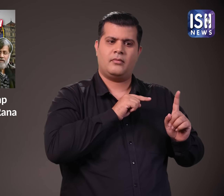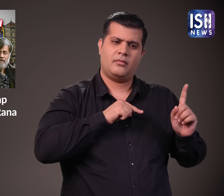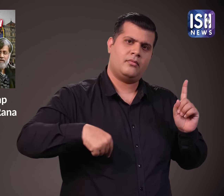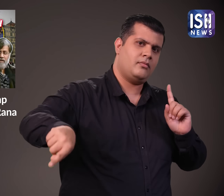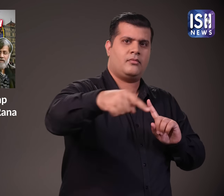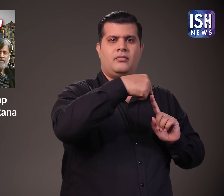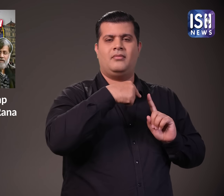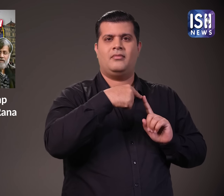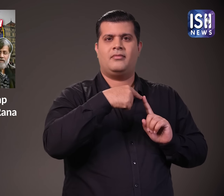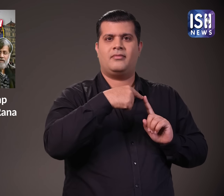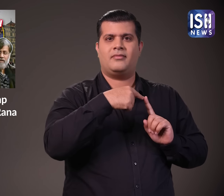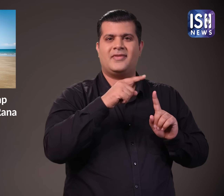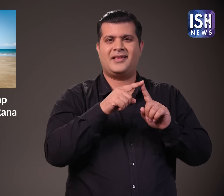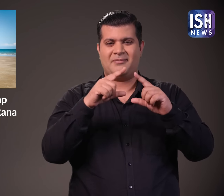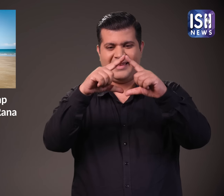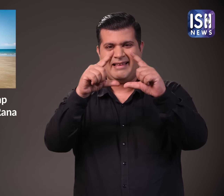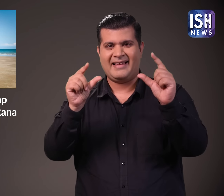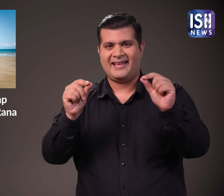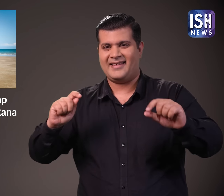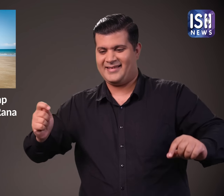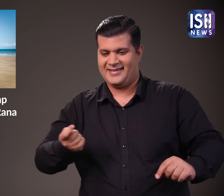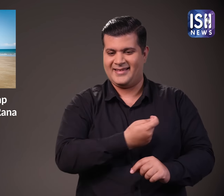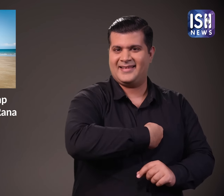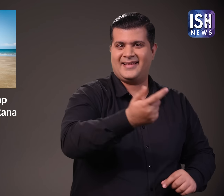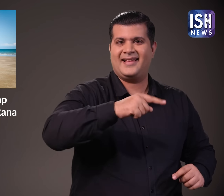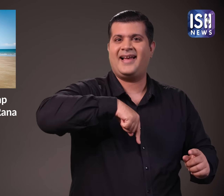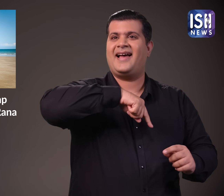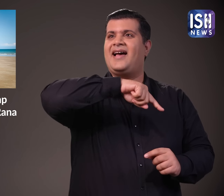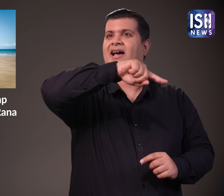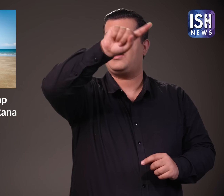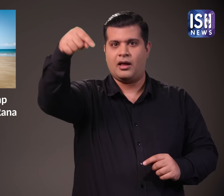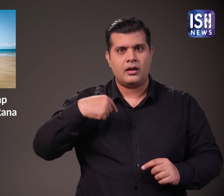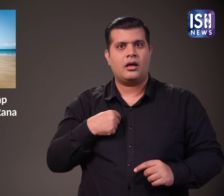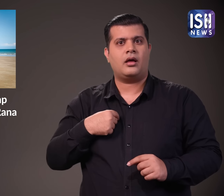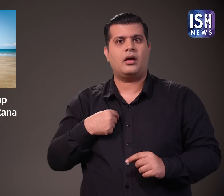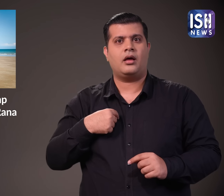Everything came back to him just like a boomerang.